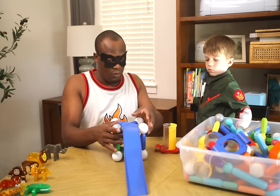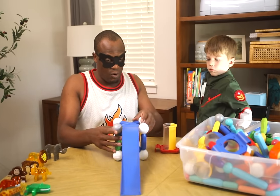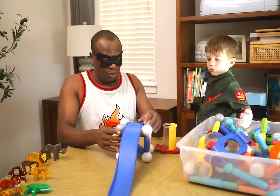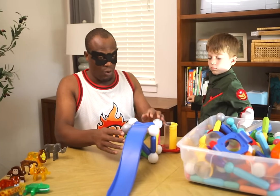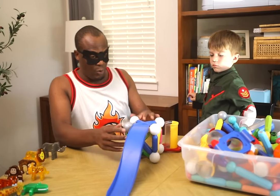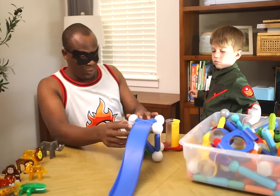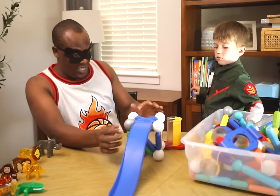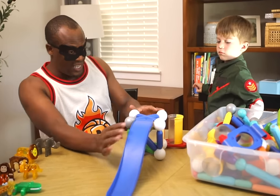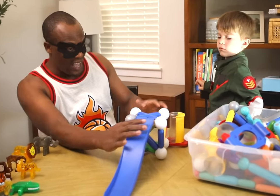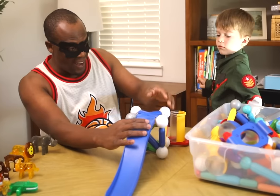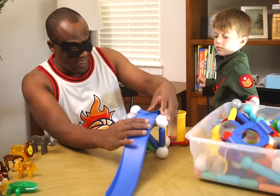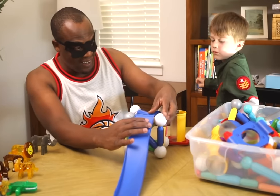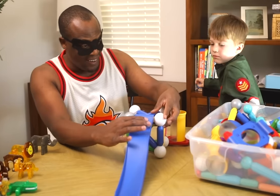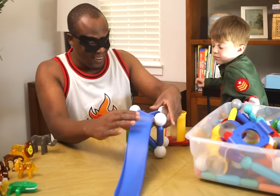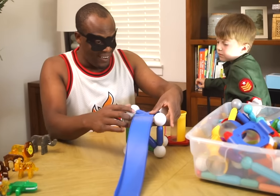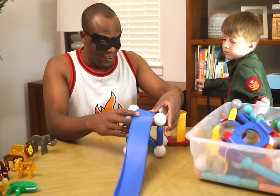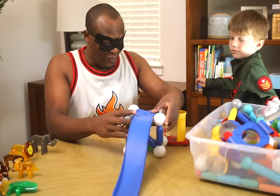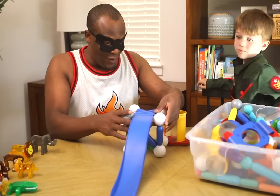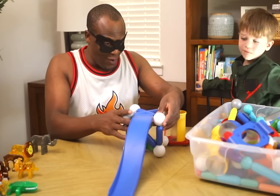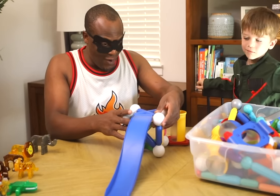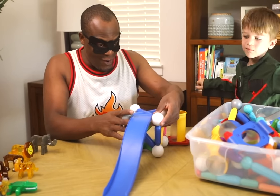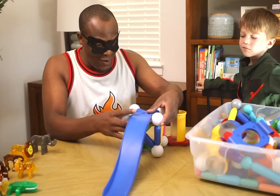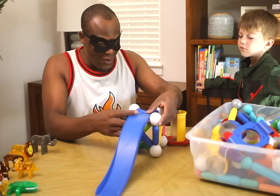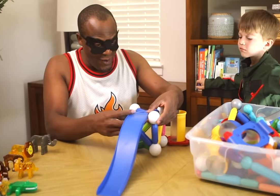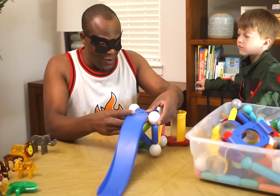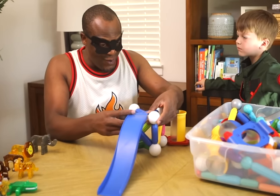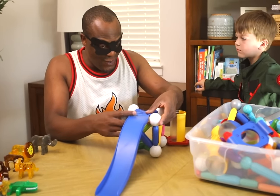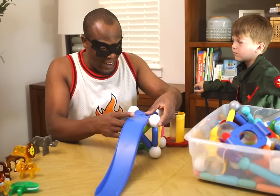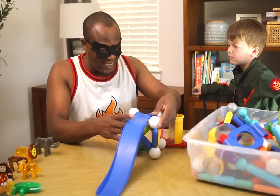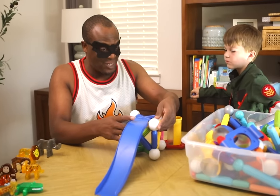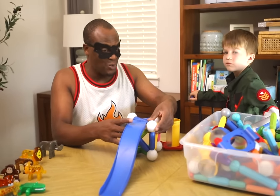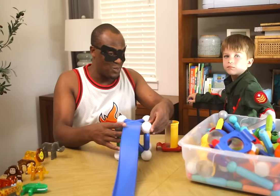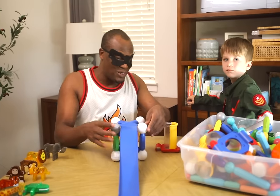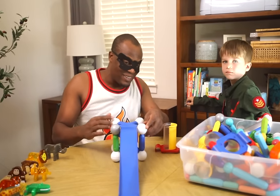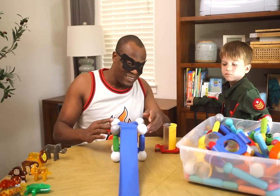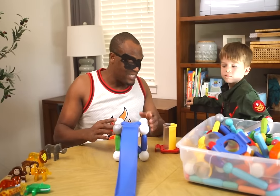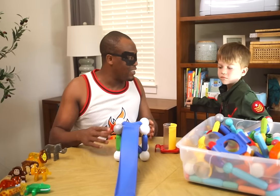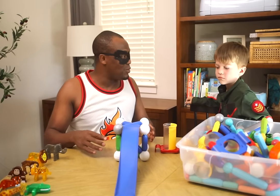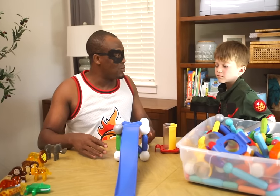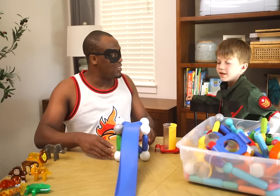Whoa, you see that? Whoa, that looks cool. Doesn't that look cool? Yeah.